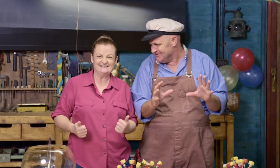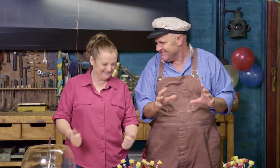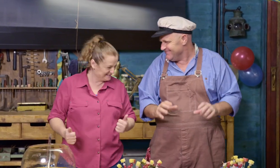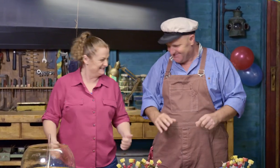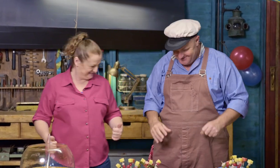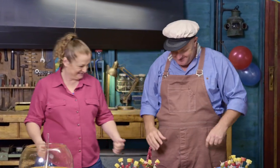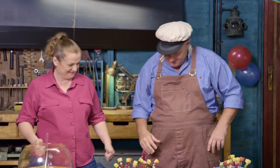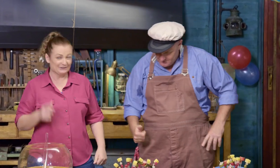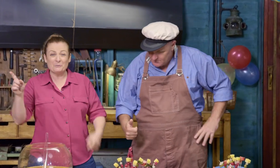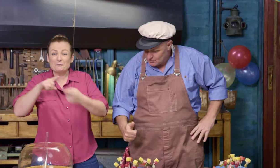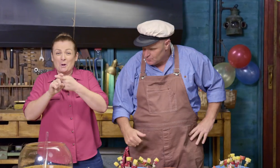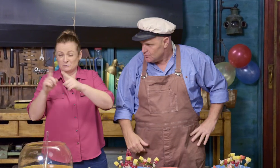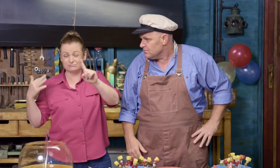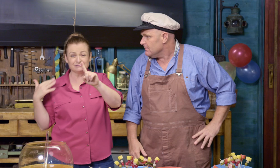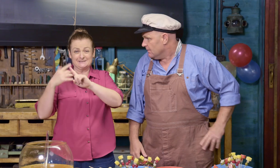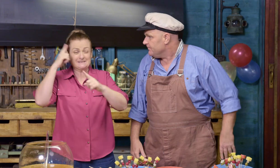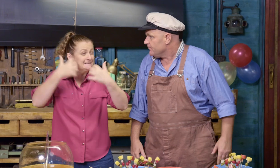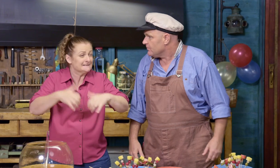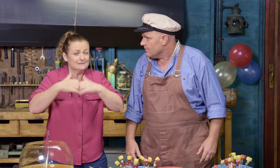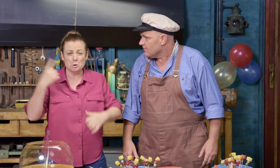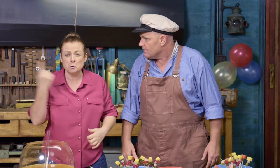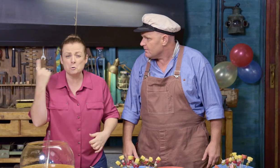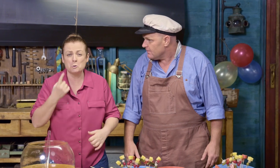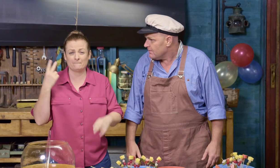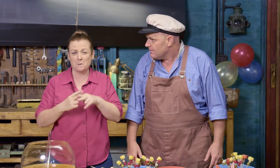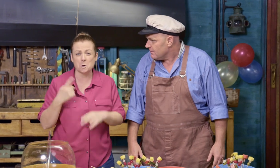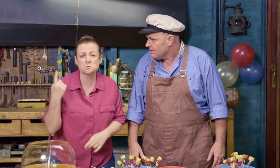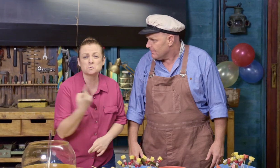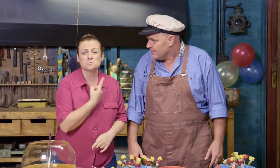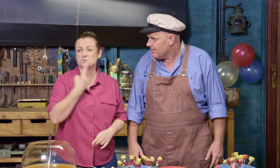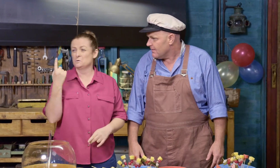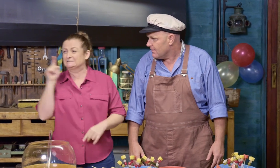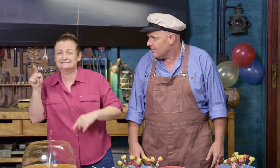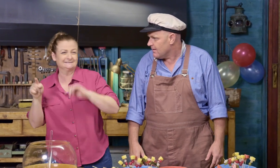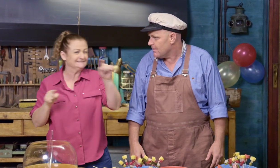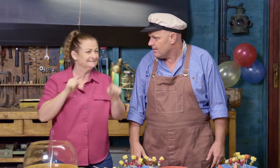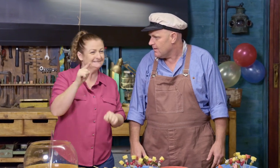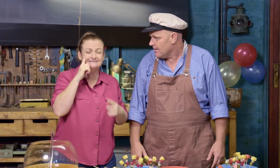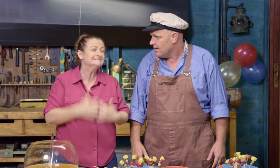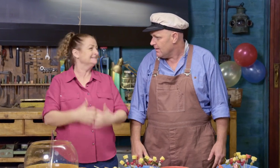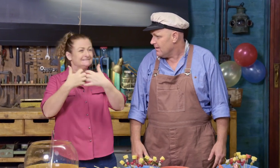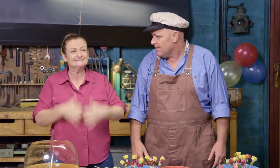Oh, yes! All day, Possum has been trying to work out who the surprise party is for.